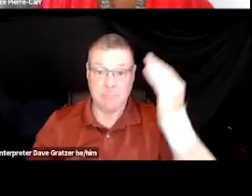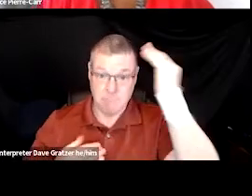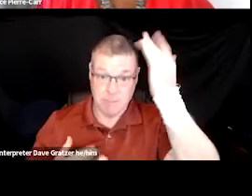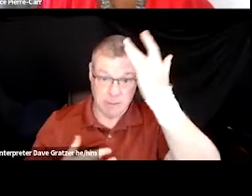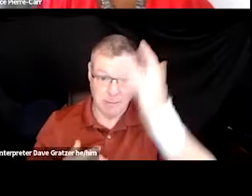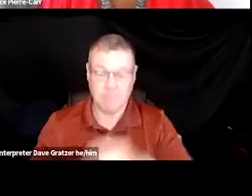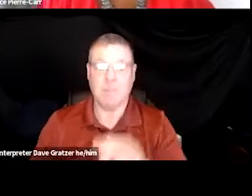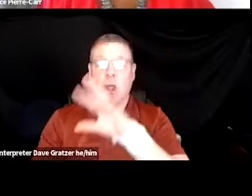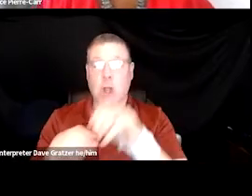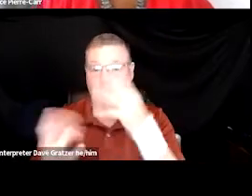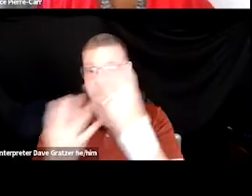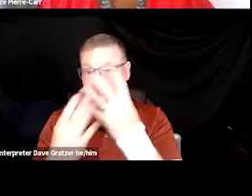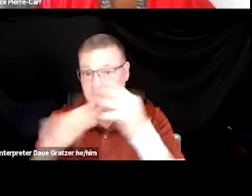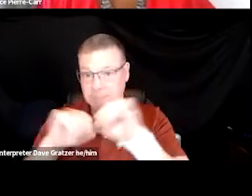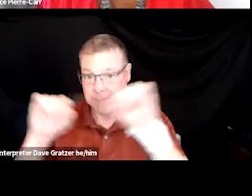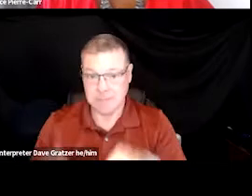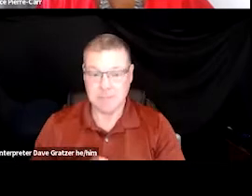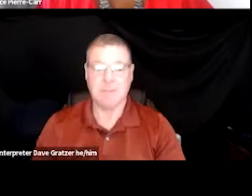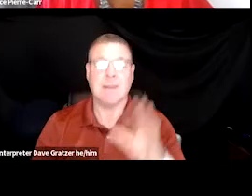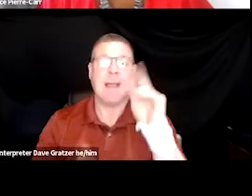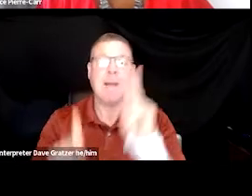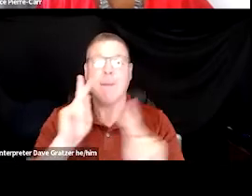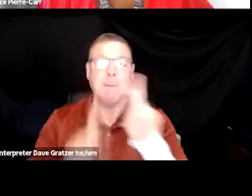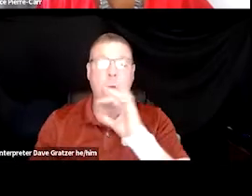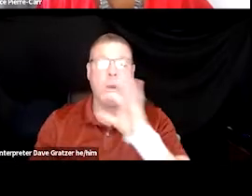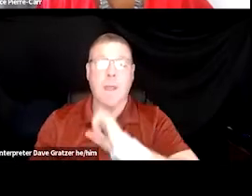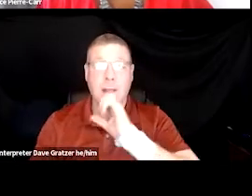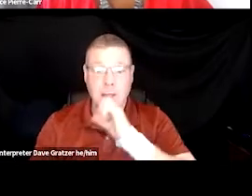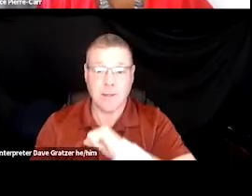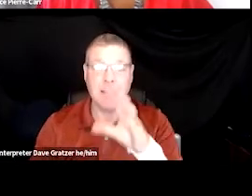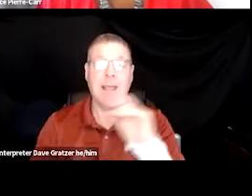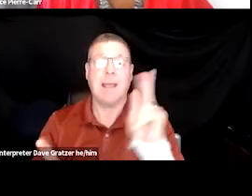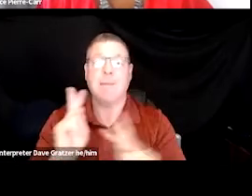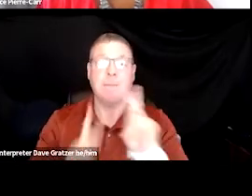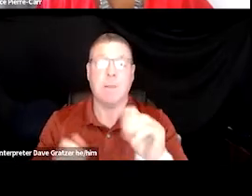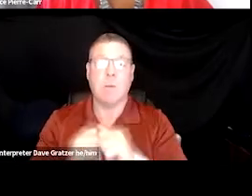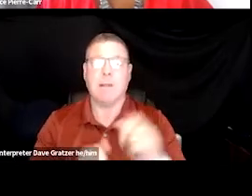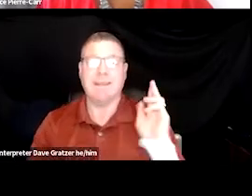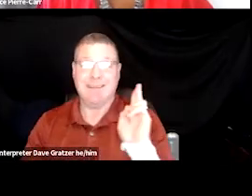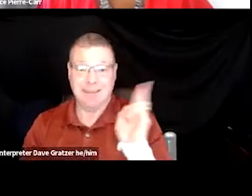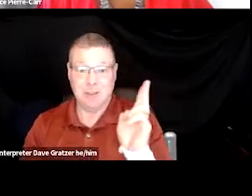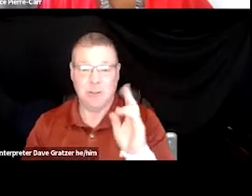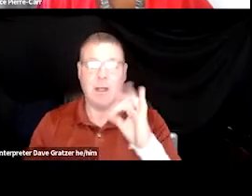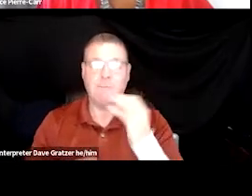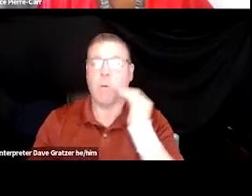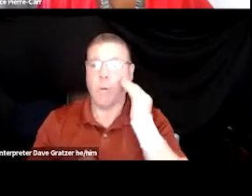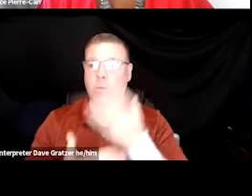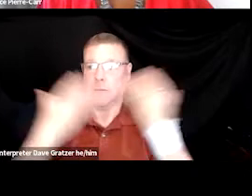in the criminal justice system, persons who are elderly, and persons with a history of homelessness.